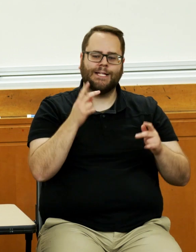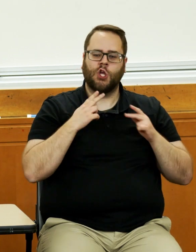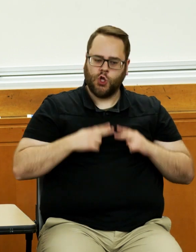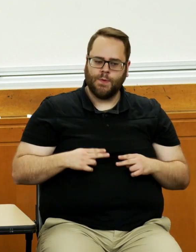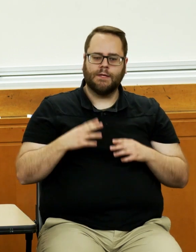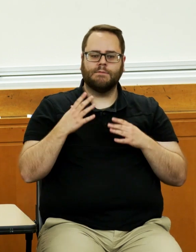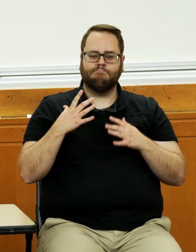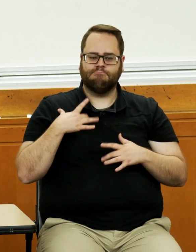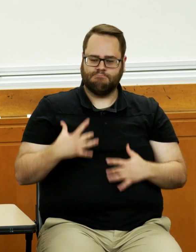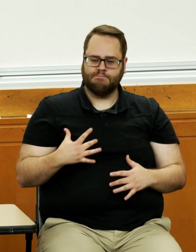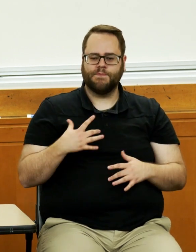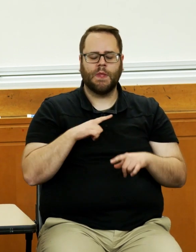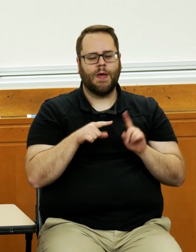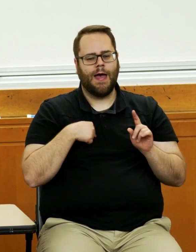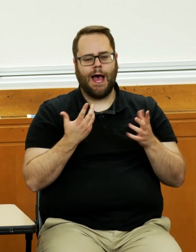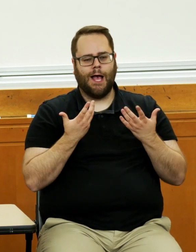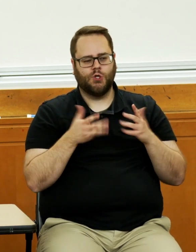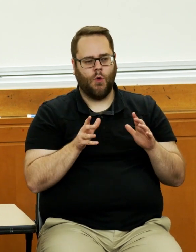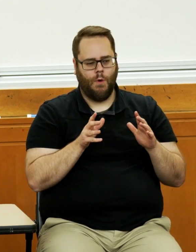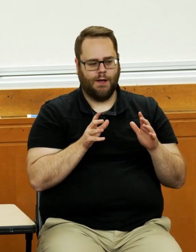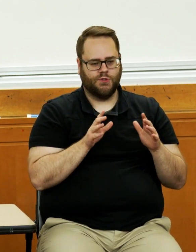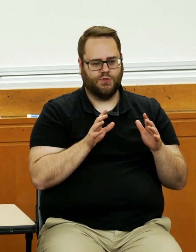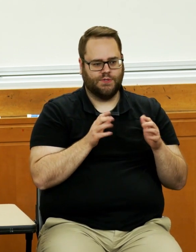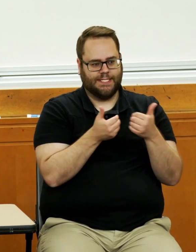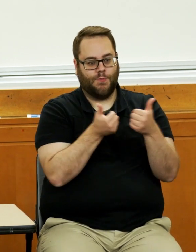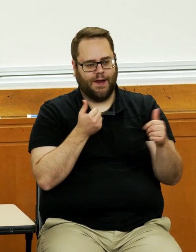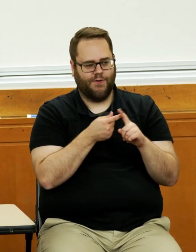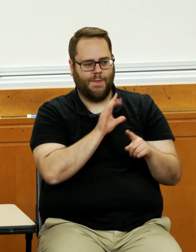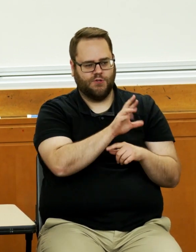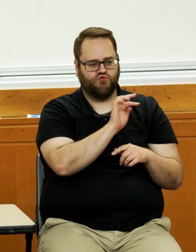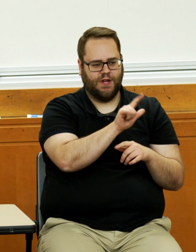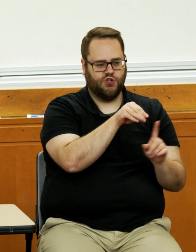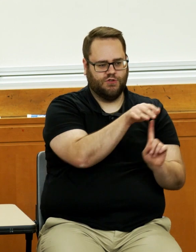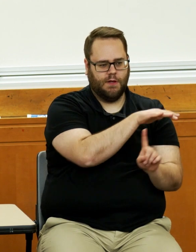notion, but I don't want to like separate it from its particular racial context if that makes sense.